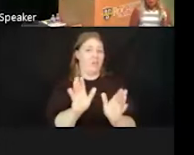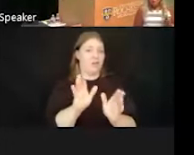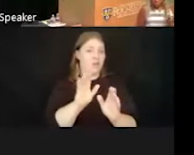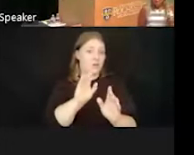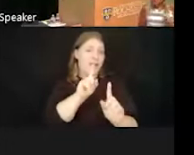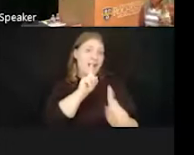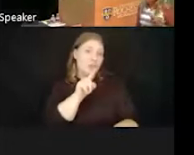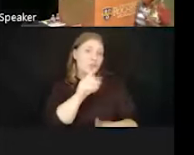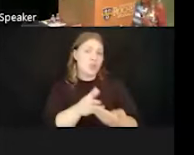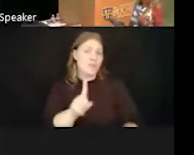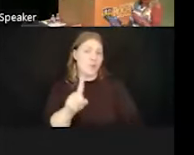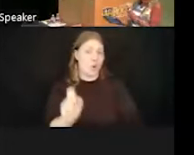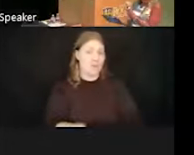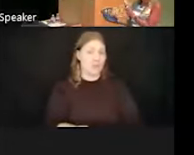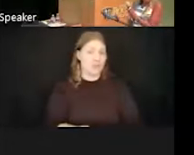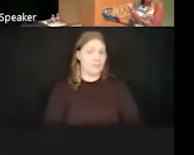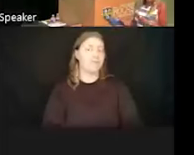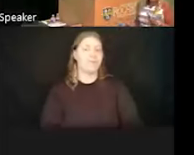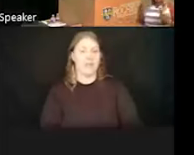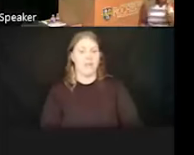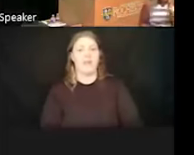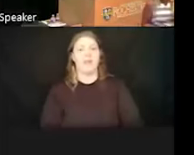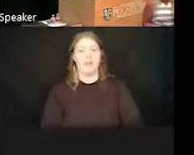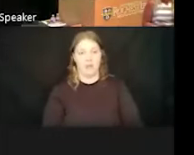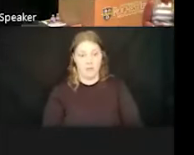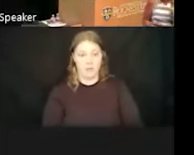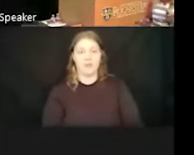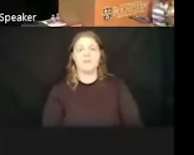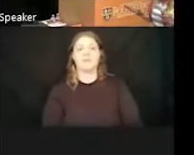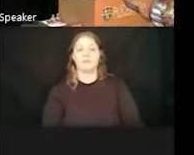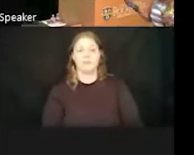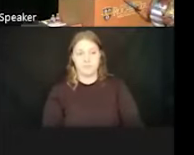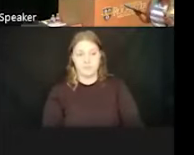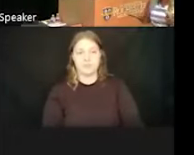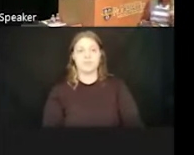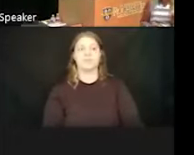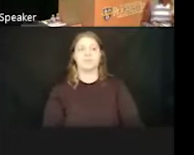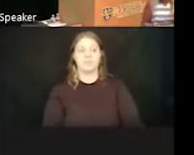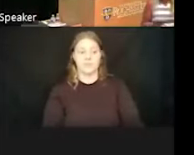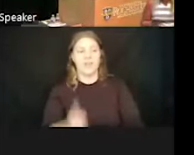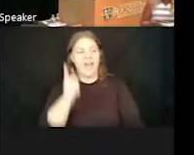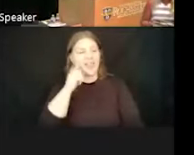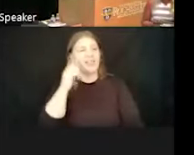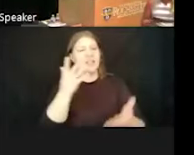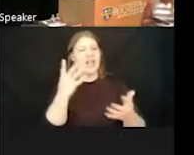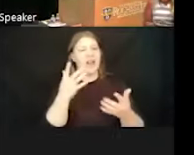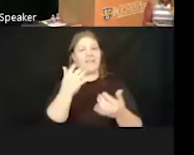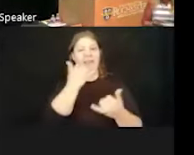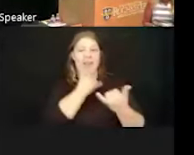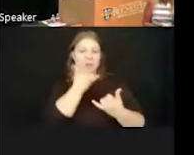do think that there is a lot of errors in um in uh statistics because we keep confusing things